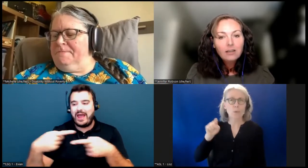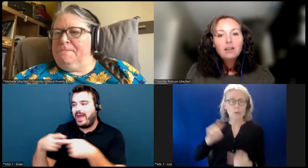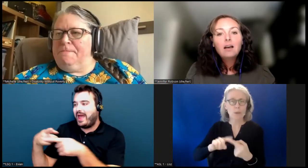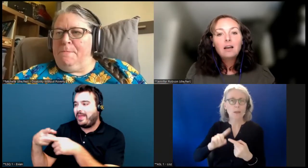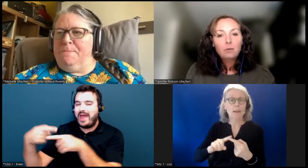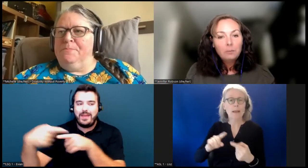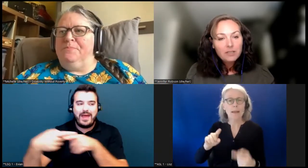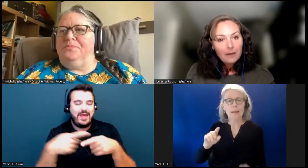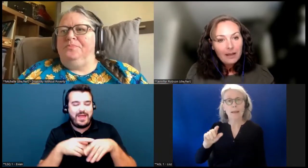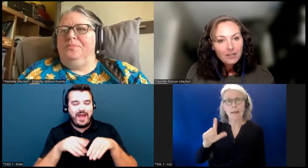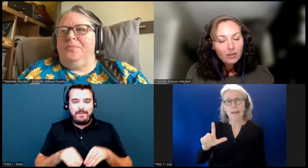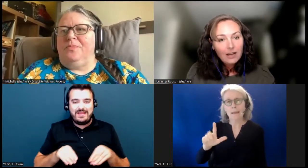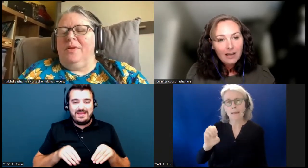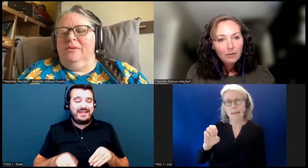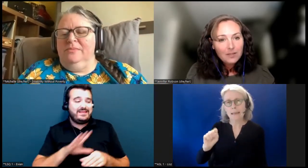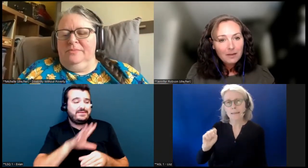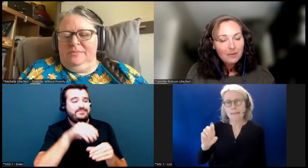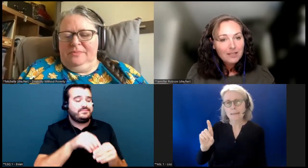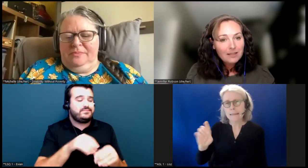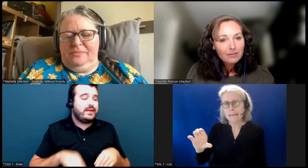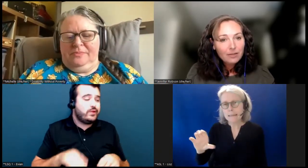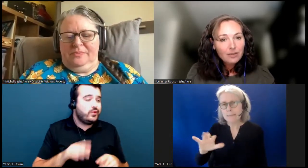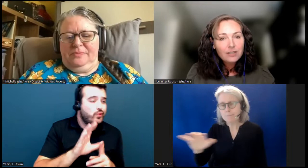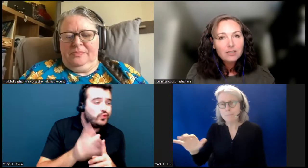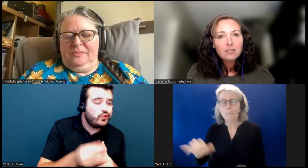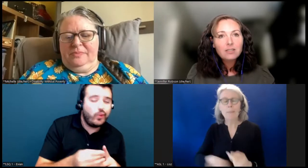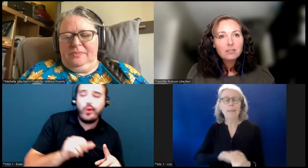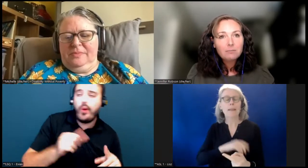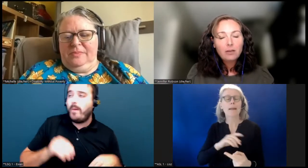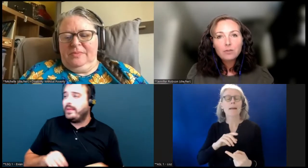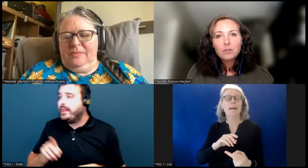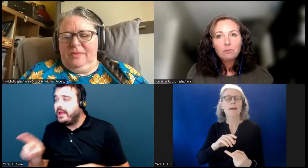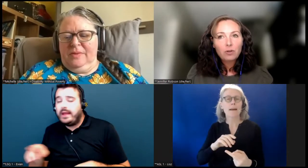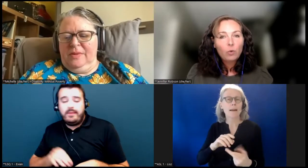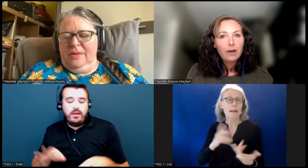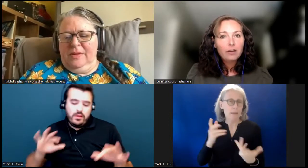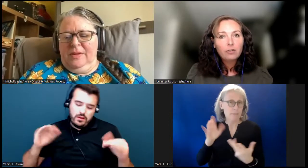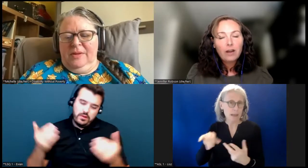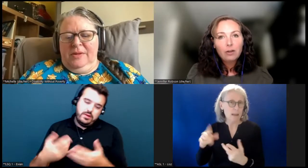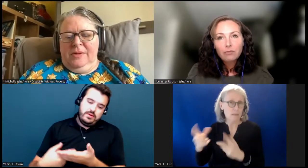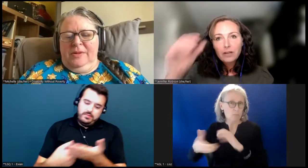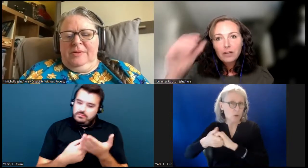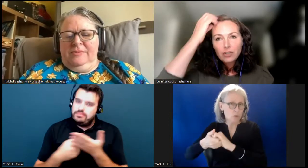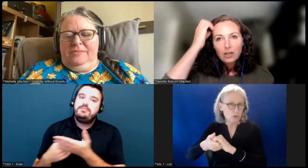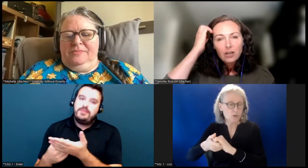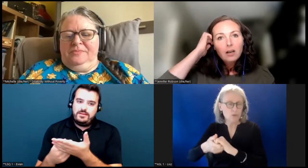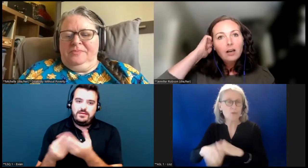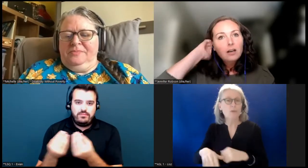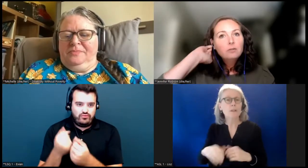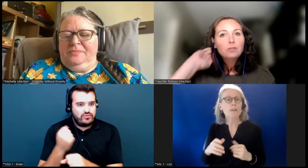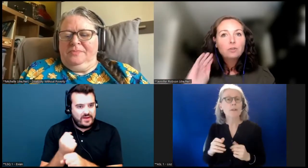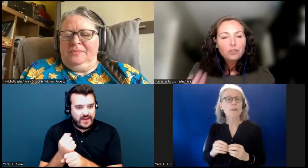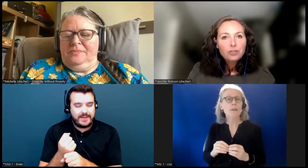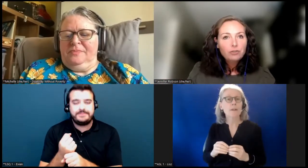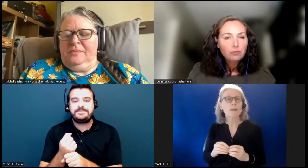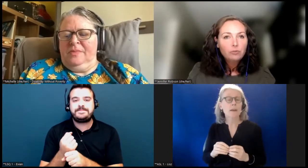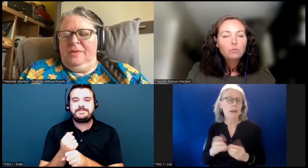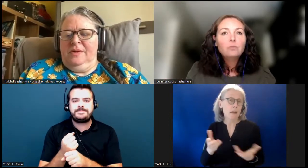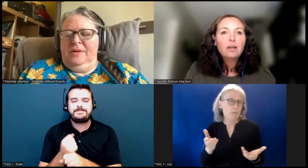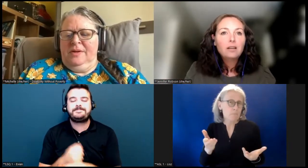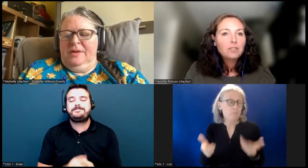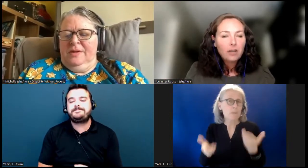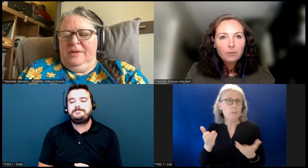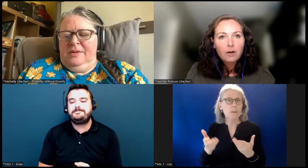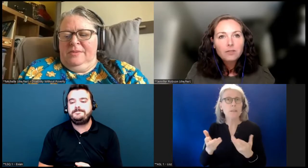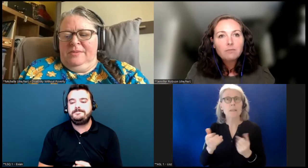AT ESDC. DEPENDING ON HOW THIS MIGHT BE DELIVERED THIS MAY REQUIRE OUTREACH TO OTHER PARTS OF